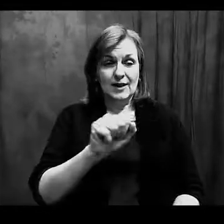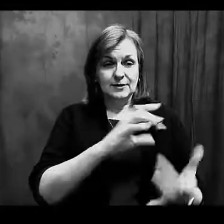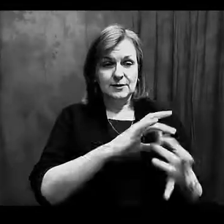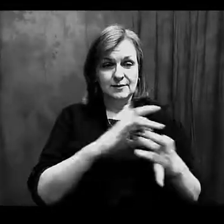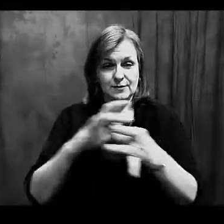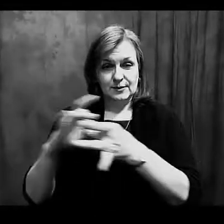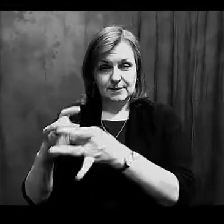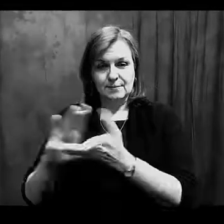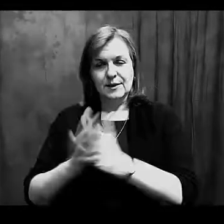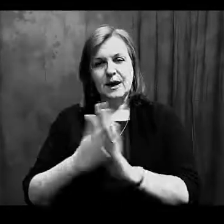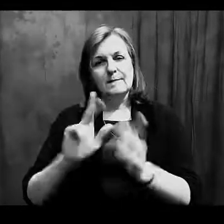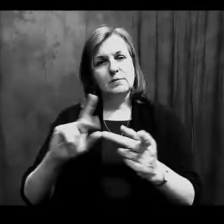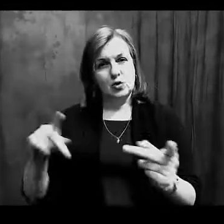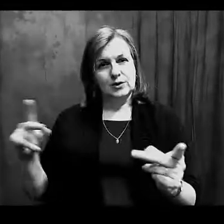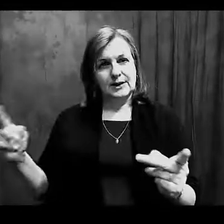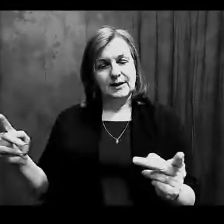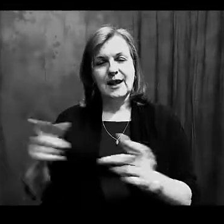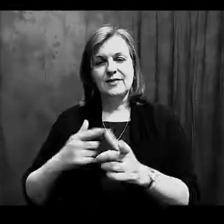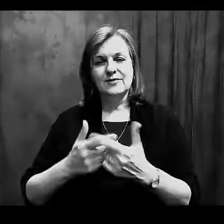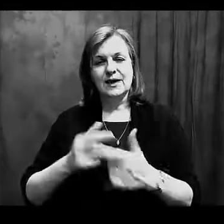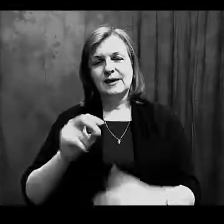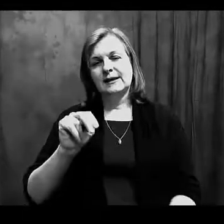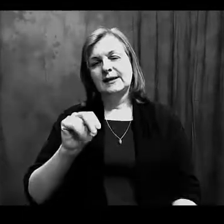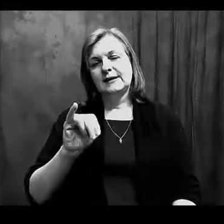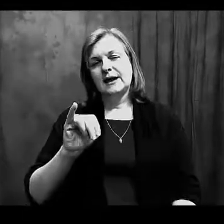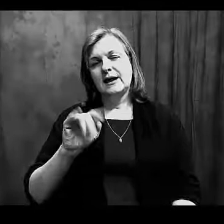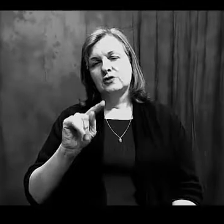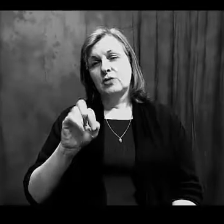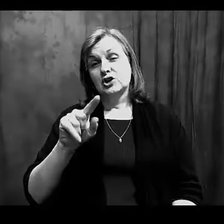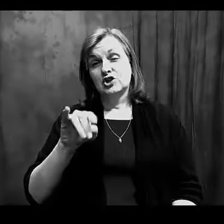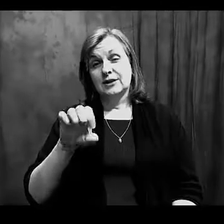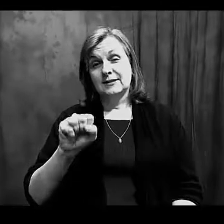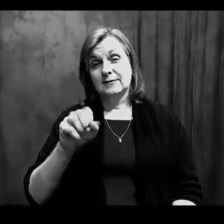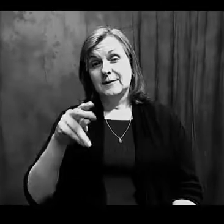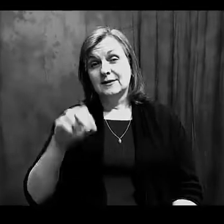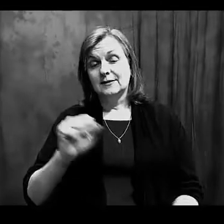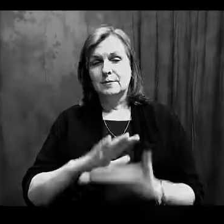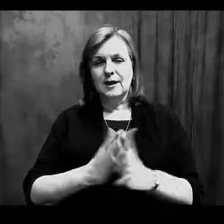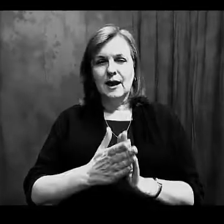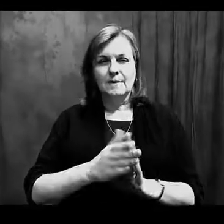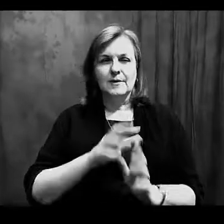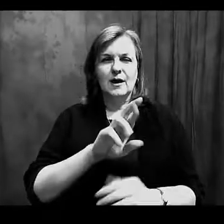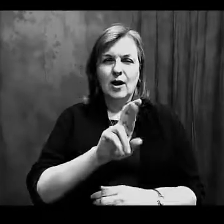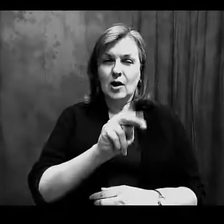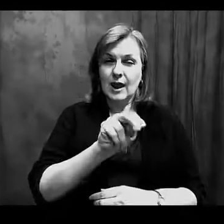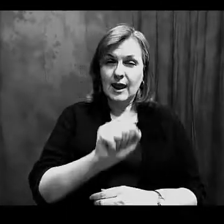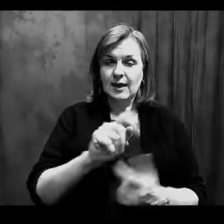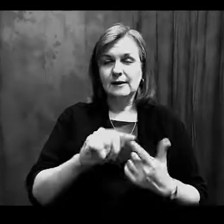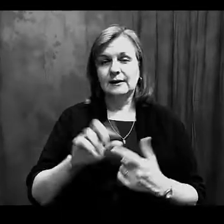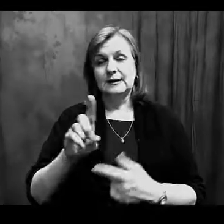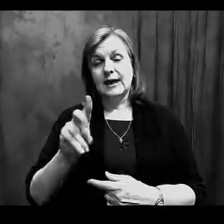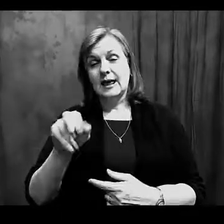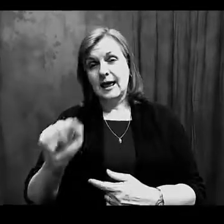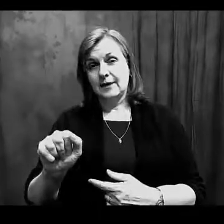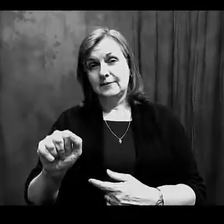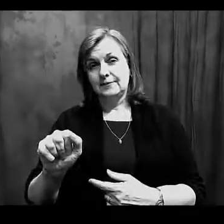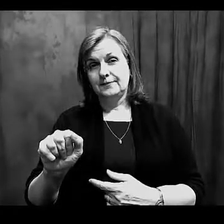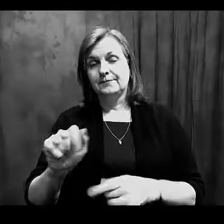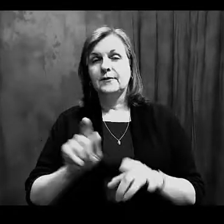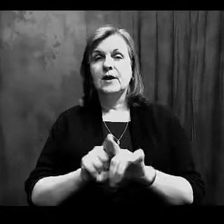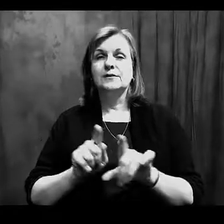and looking at nitrogenous bases eventually forming DNA and RNA and so on